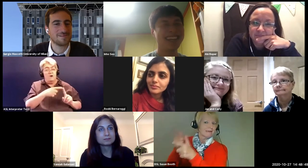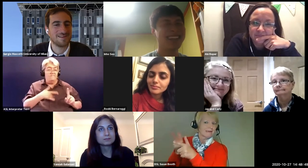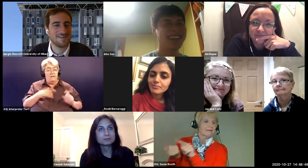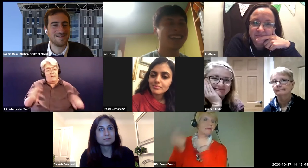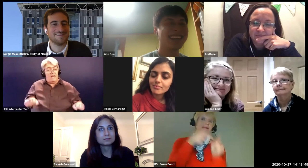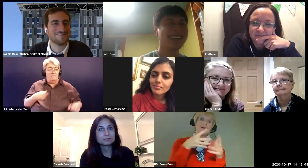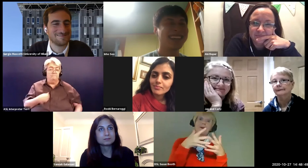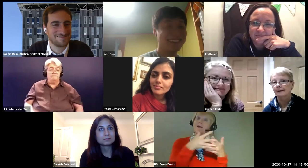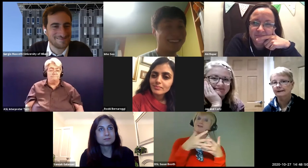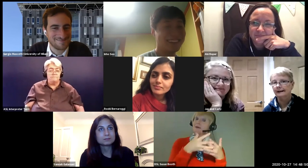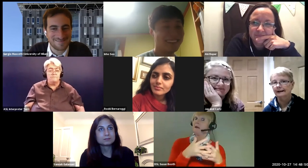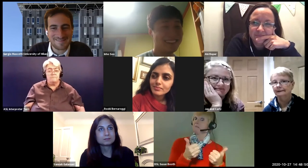Amazing.